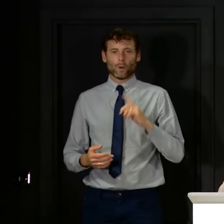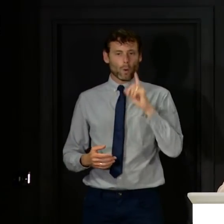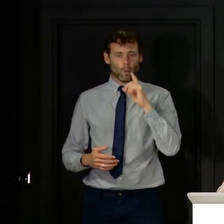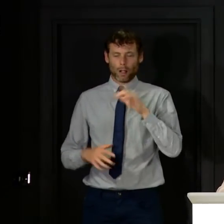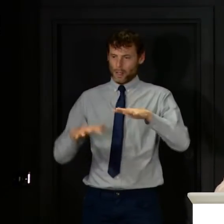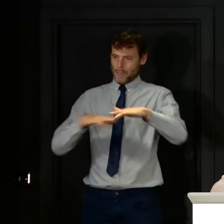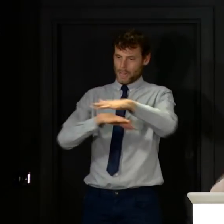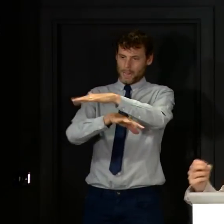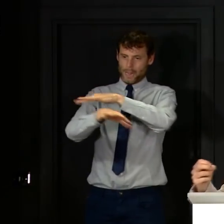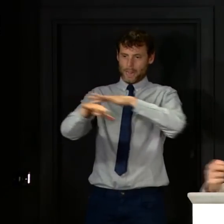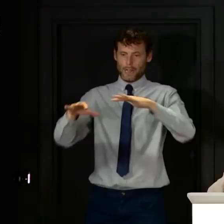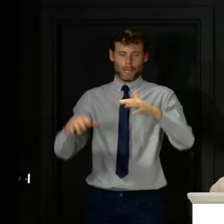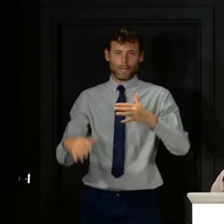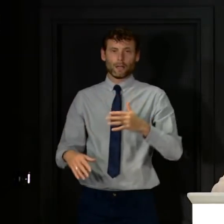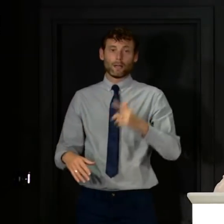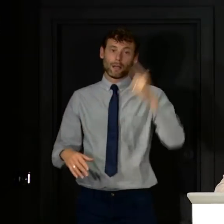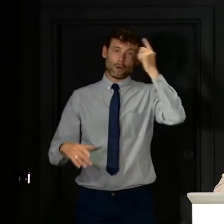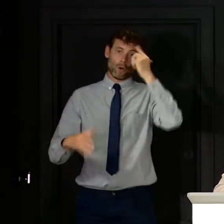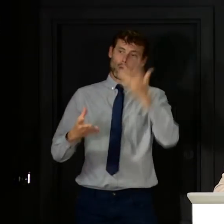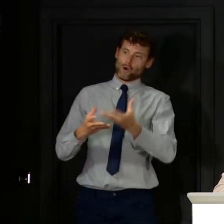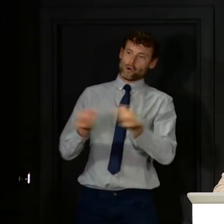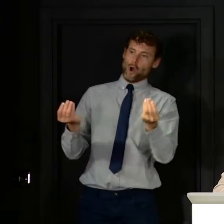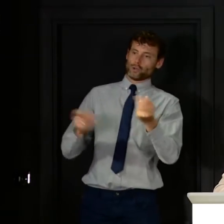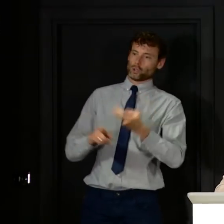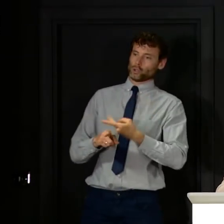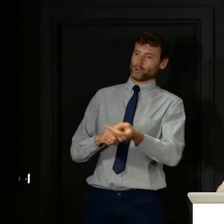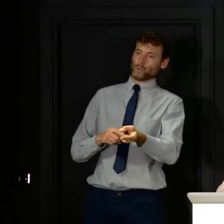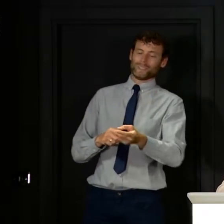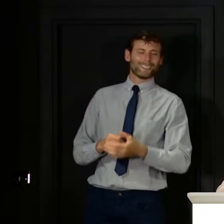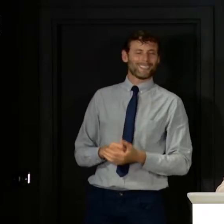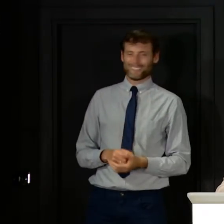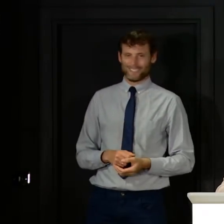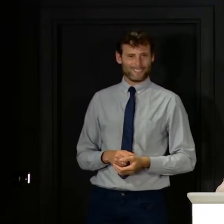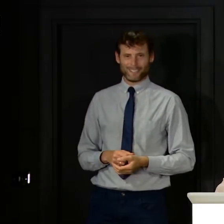of in a fortnight and all be able to take our eye off the ball and drop our guard. So